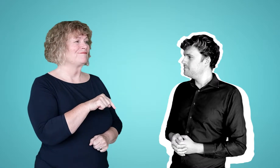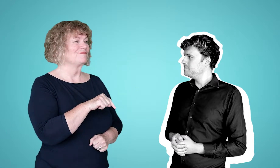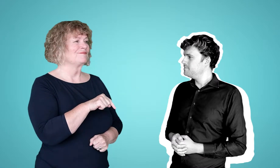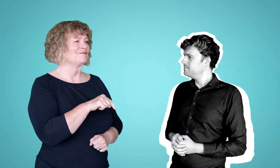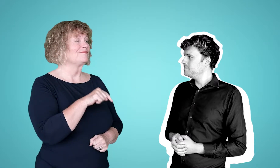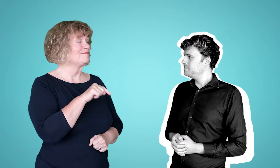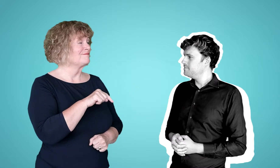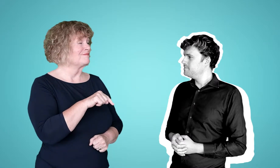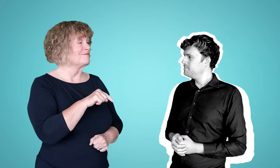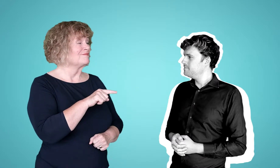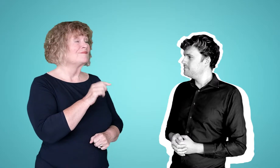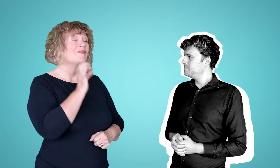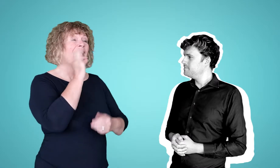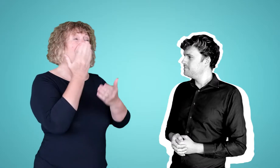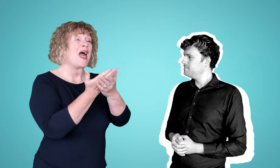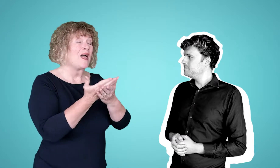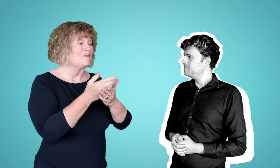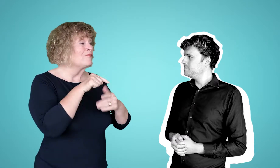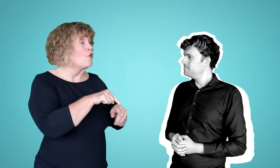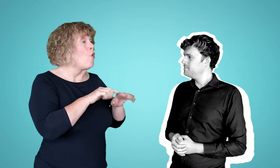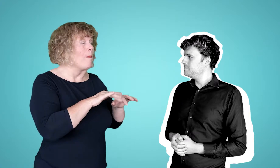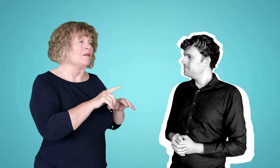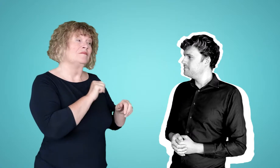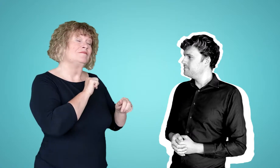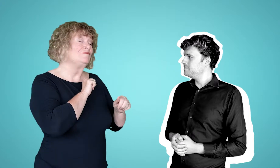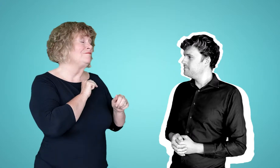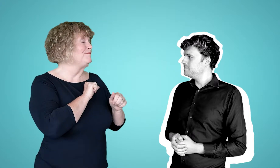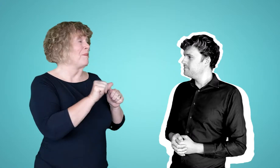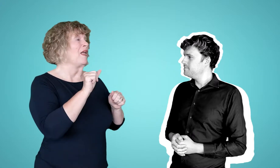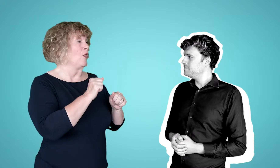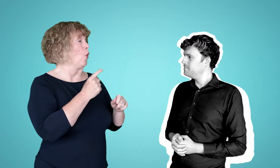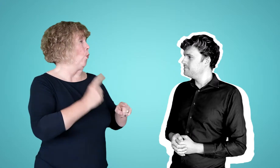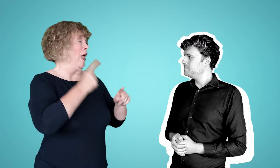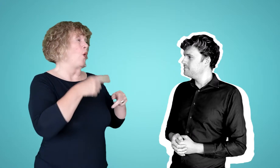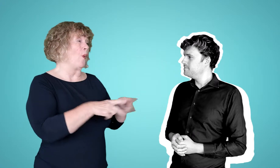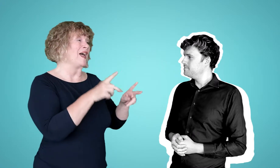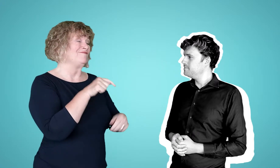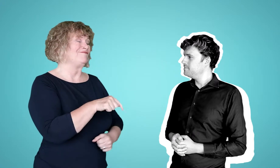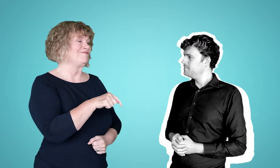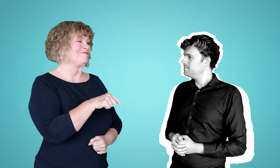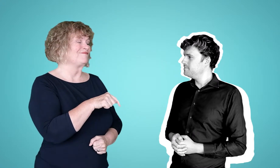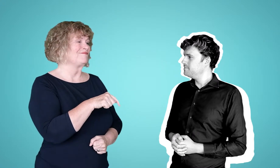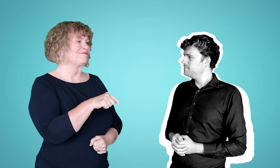That is the quickest way to make a claim.